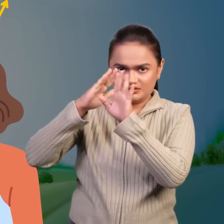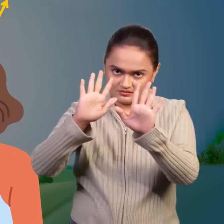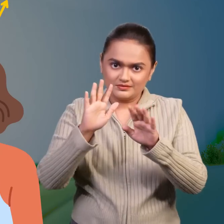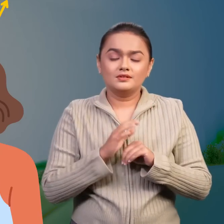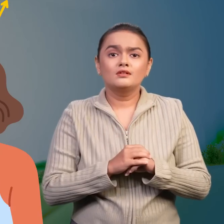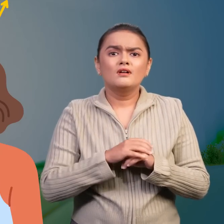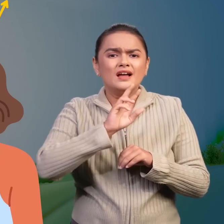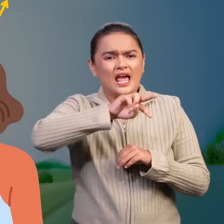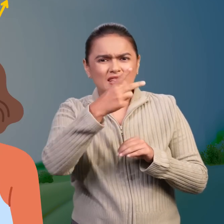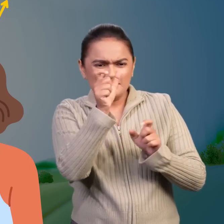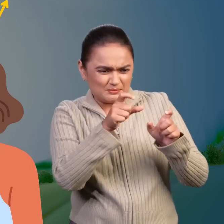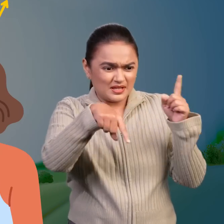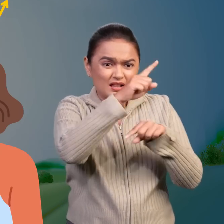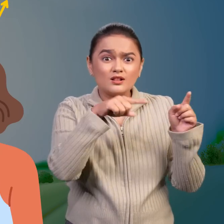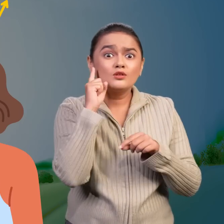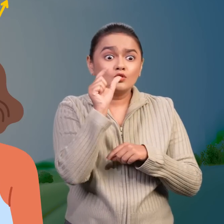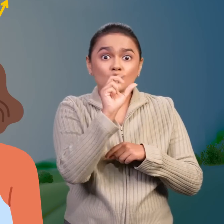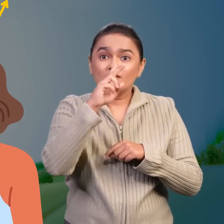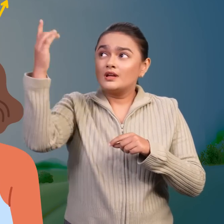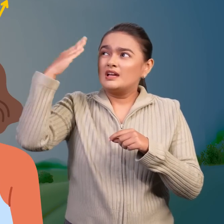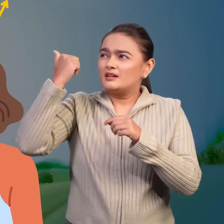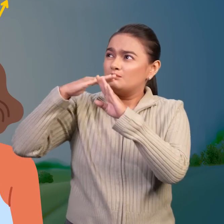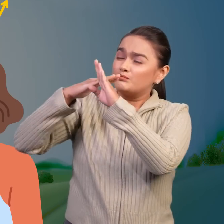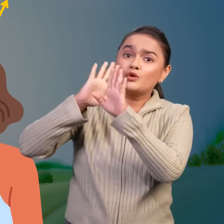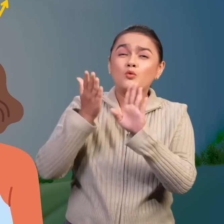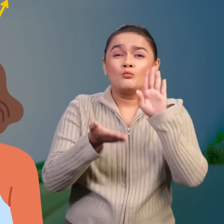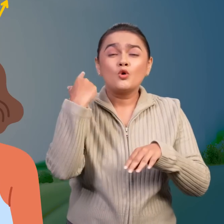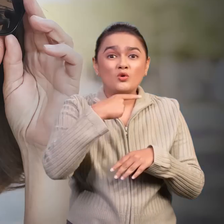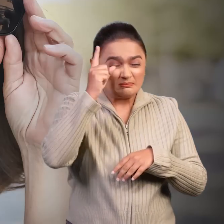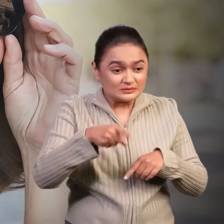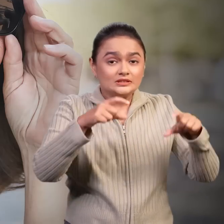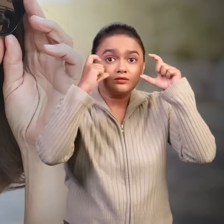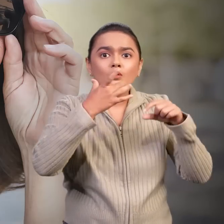The other subset of people who benefit from early protection are all people